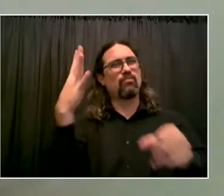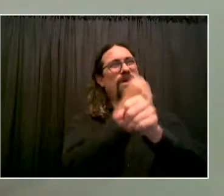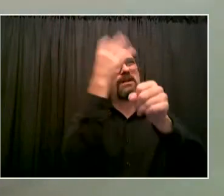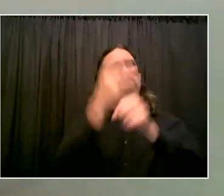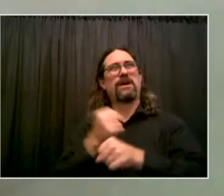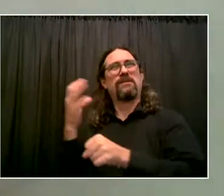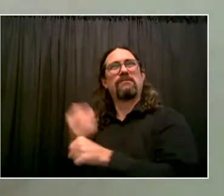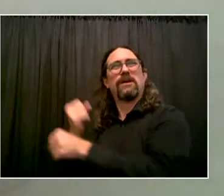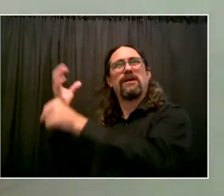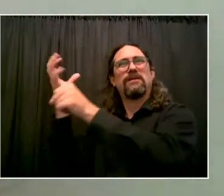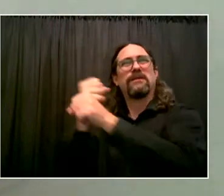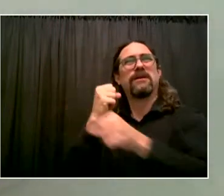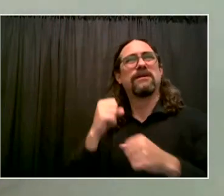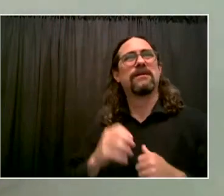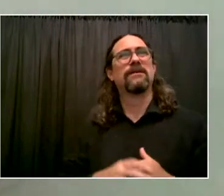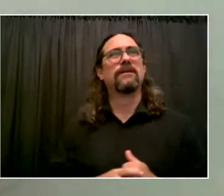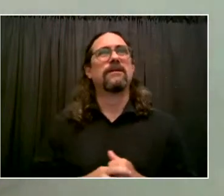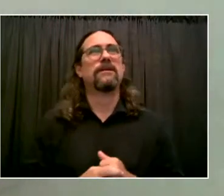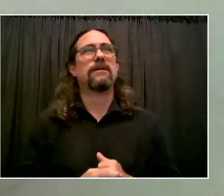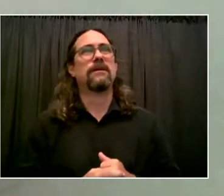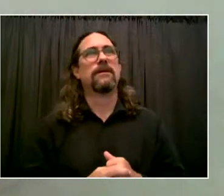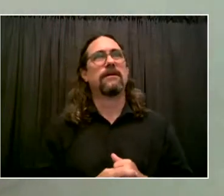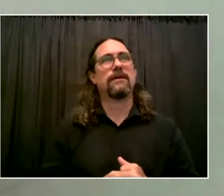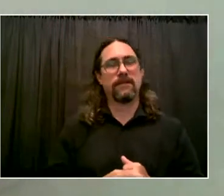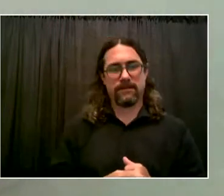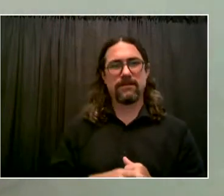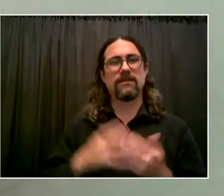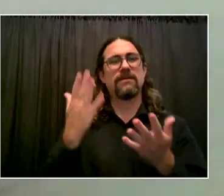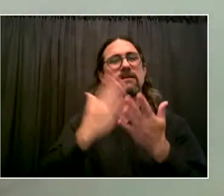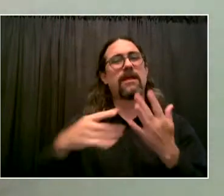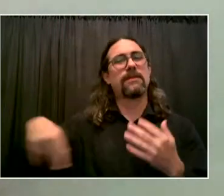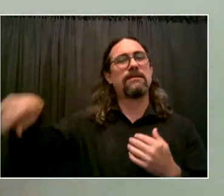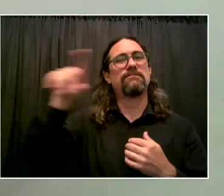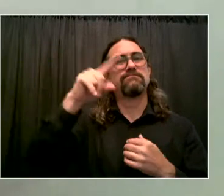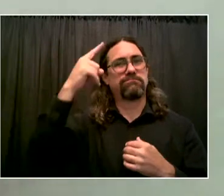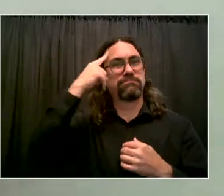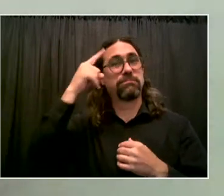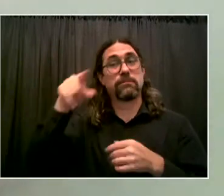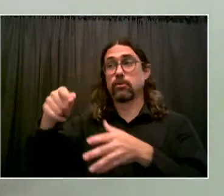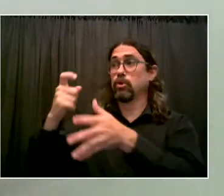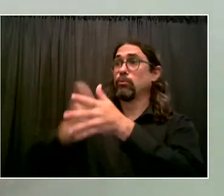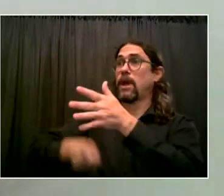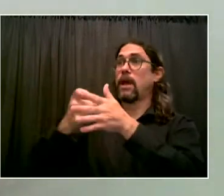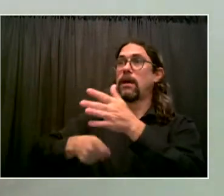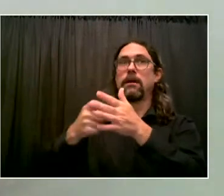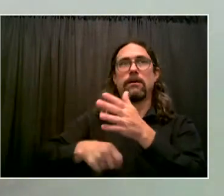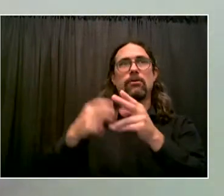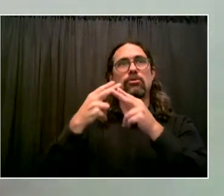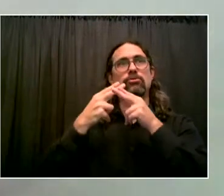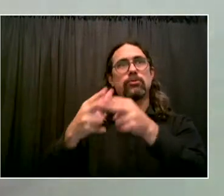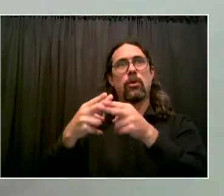CONGESTION PRICING WOULD BE REGRESSIVE, THE ANSWER IS A CLEAR NO. AS A STUDY BY